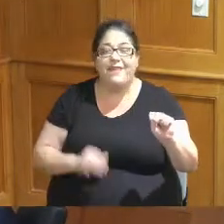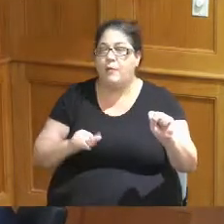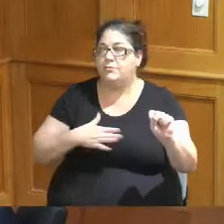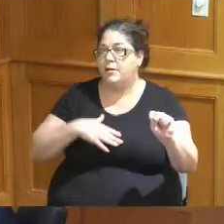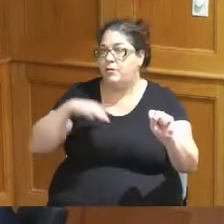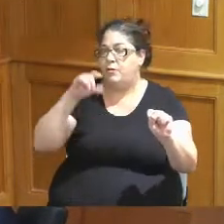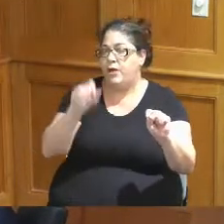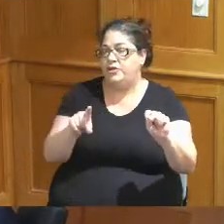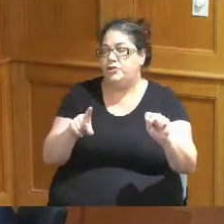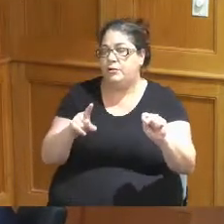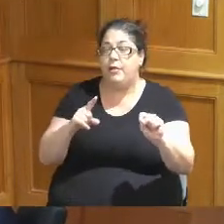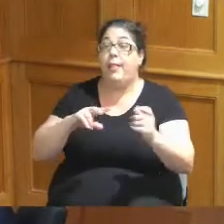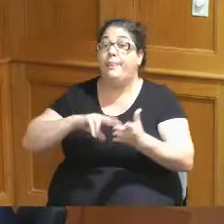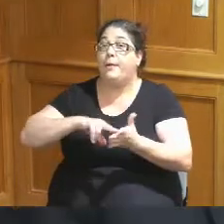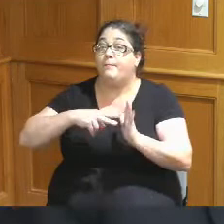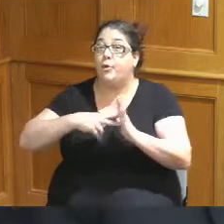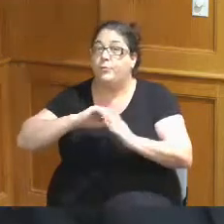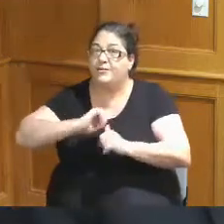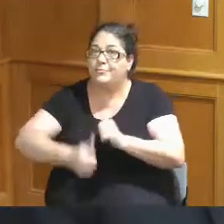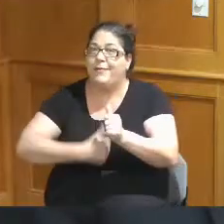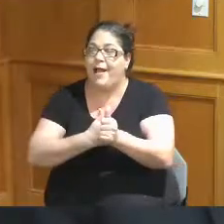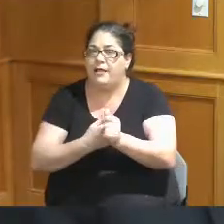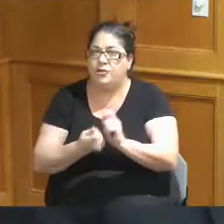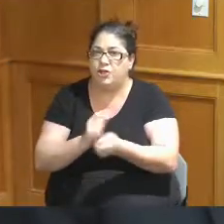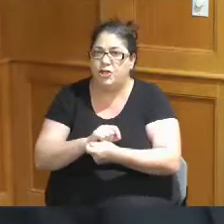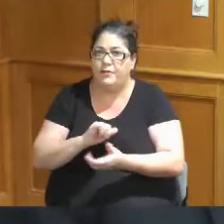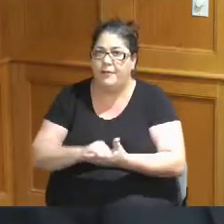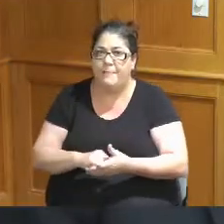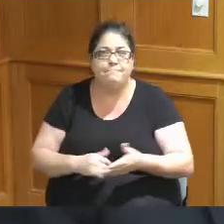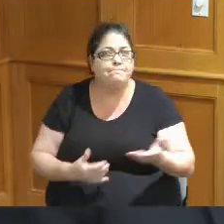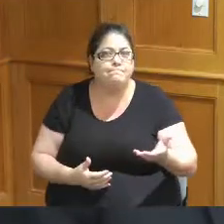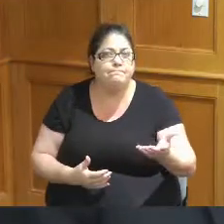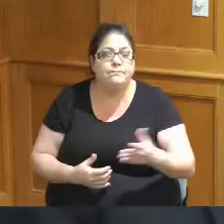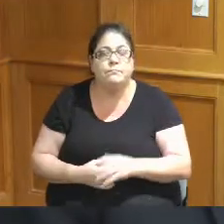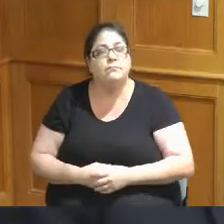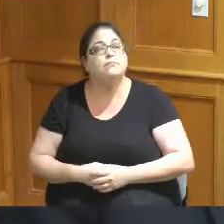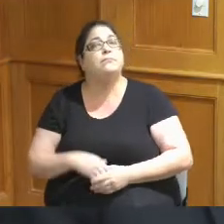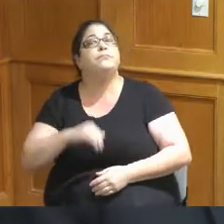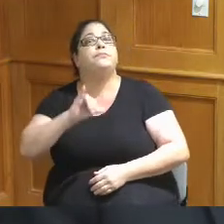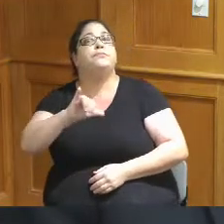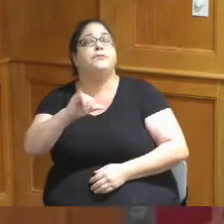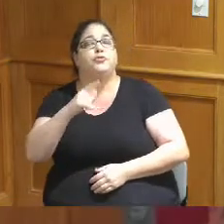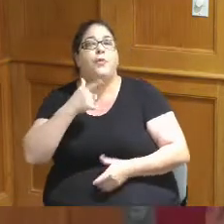you the purpose for the zone change yeah yeah the purpose would be to allow for an expanded